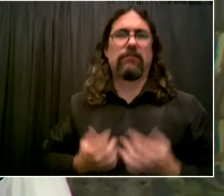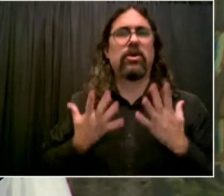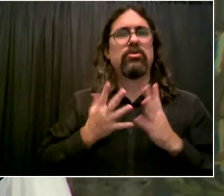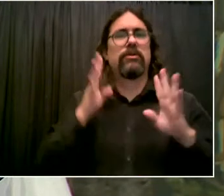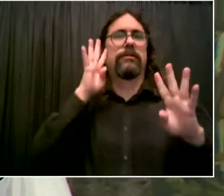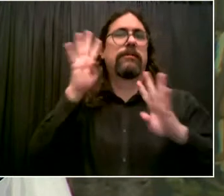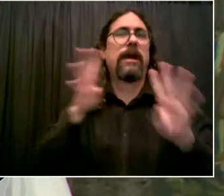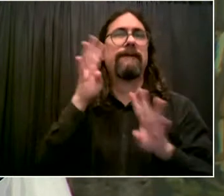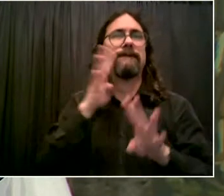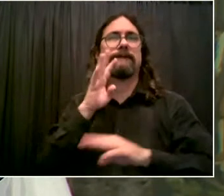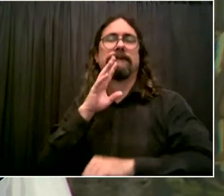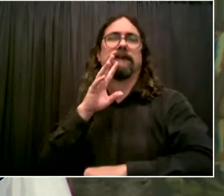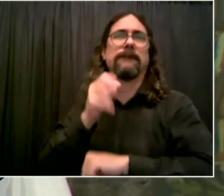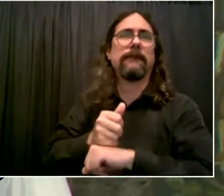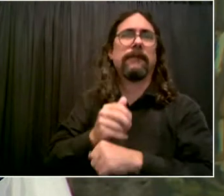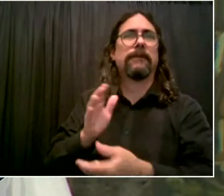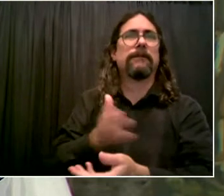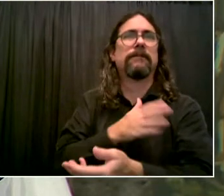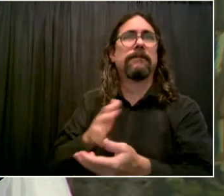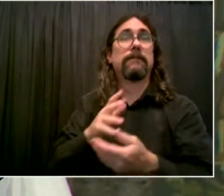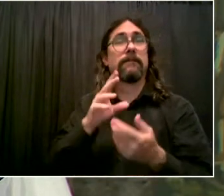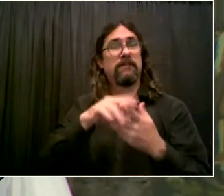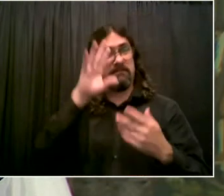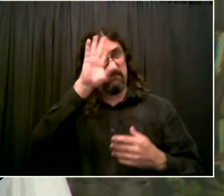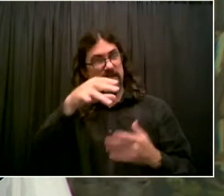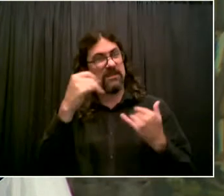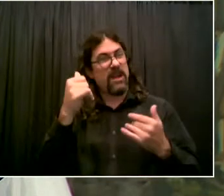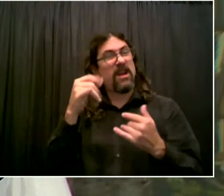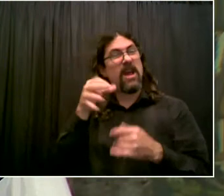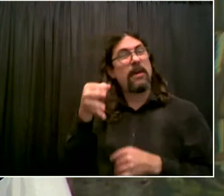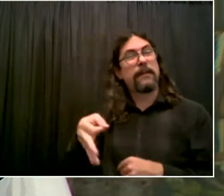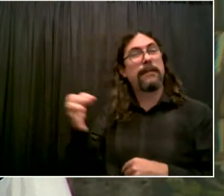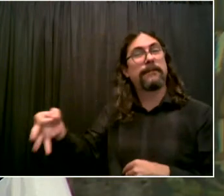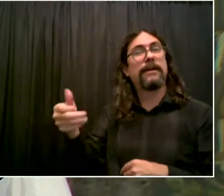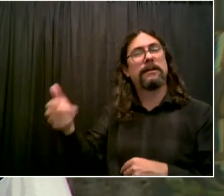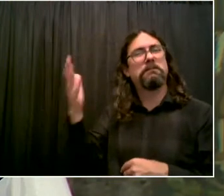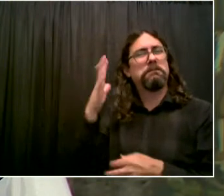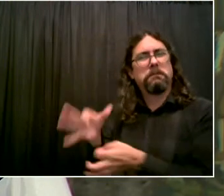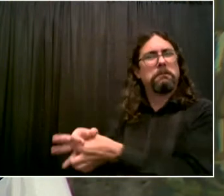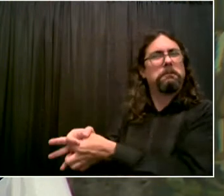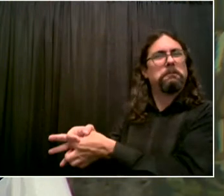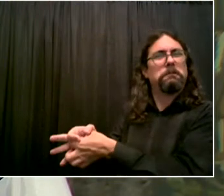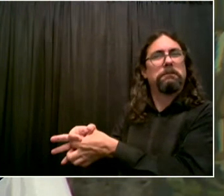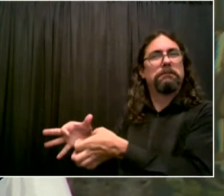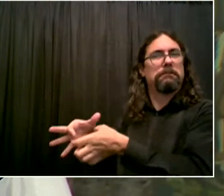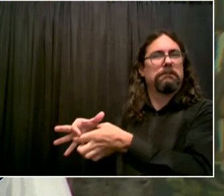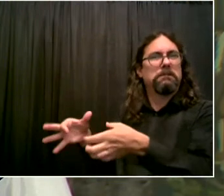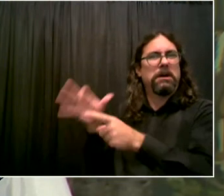EXEMPLIFIEDTH E NEW YORK GRIT THAT RESILIENCY. NOW HIP-HOP IS THE LARSGET